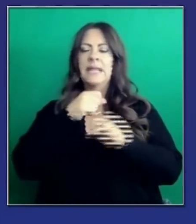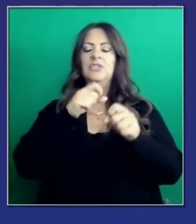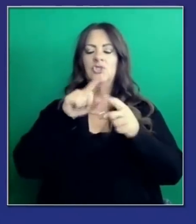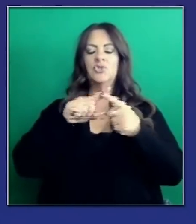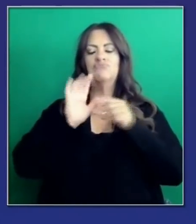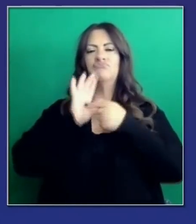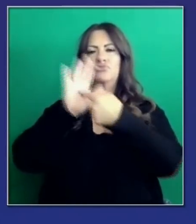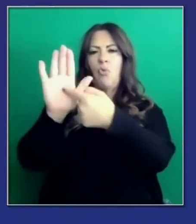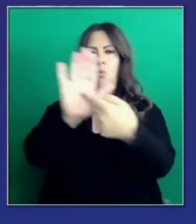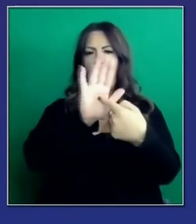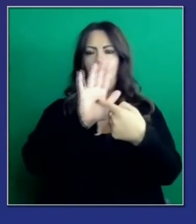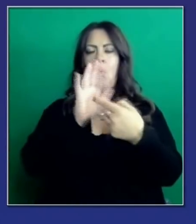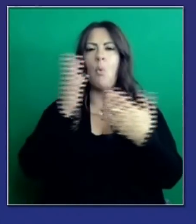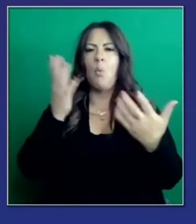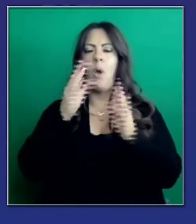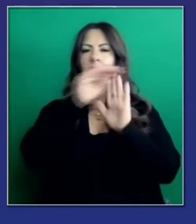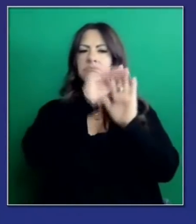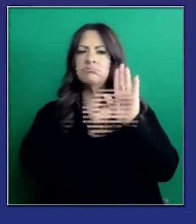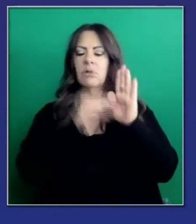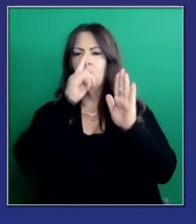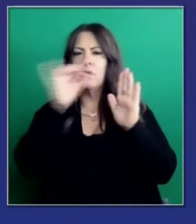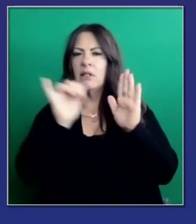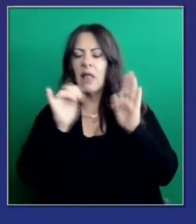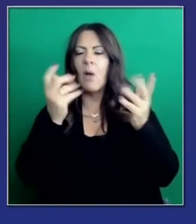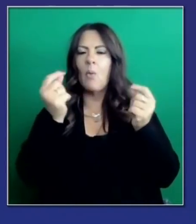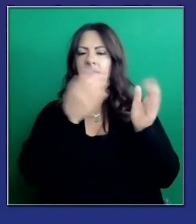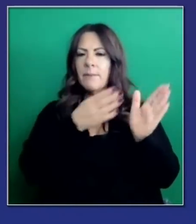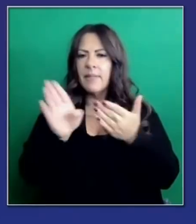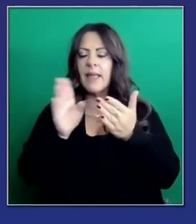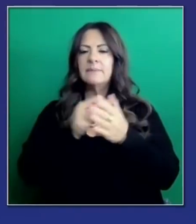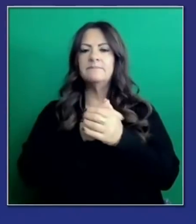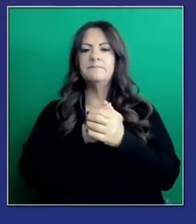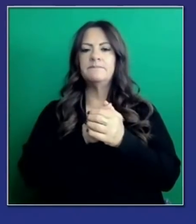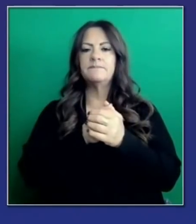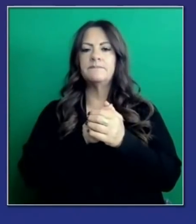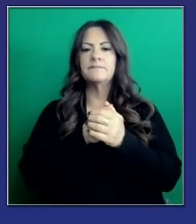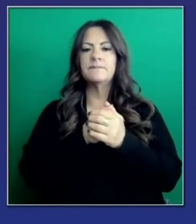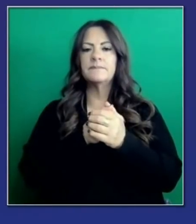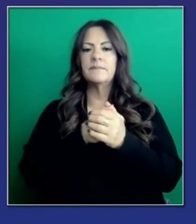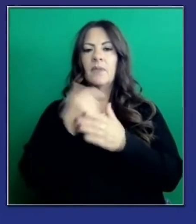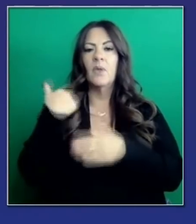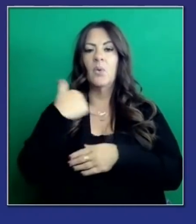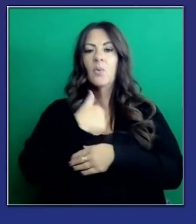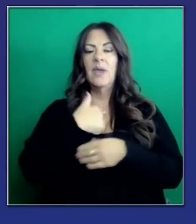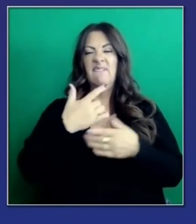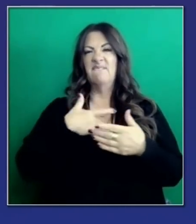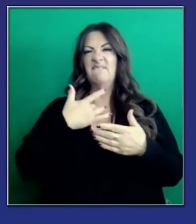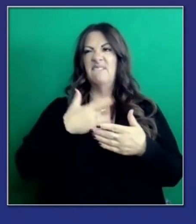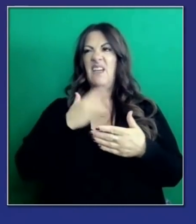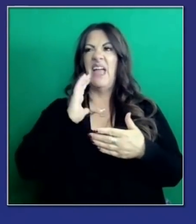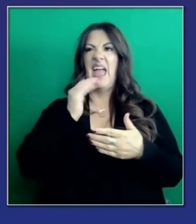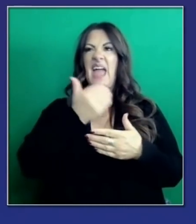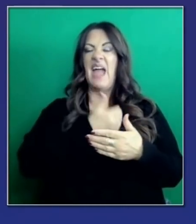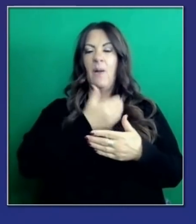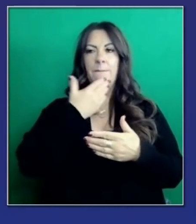WE HAVE GOTTEN THIS PILOT UP AS WE NOTED A FEW WEEKS BACK. WE WILL TALK ABOUT THAT IN A